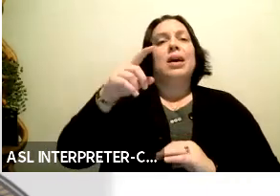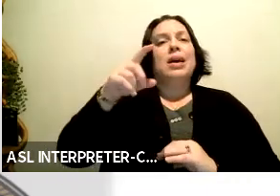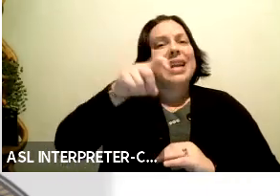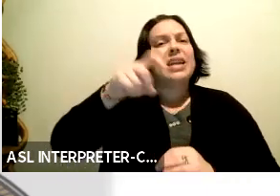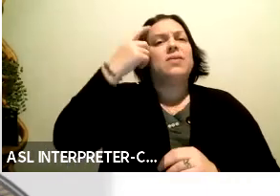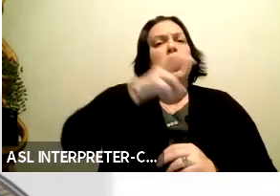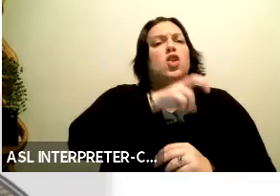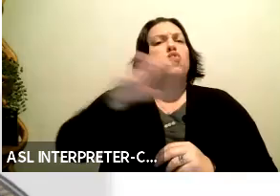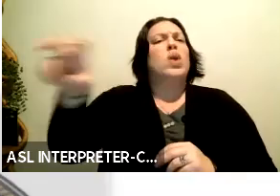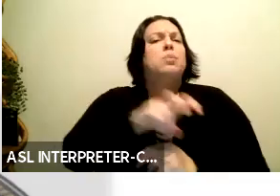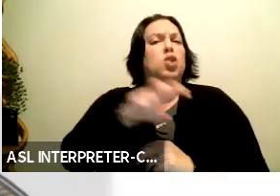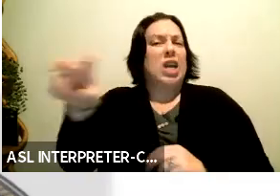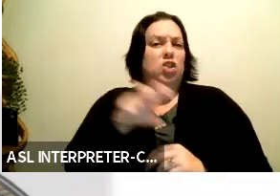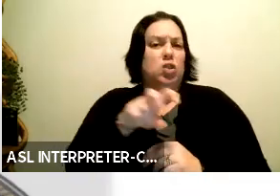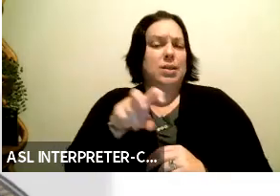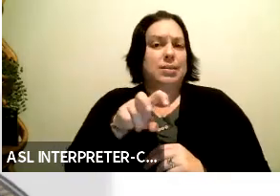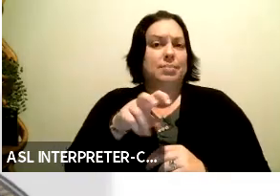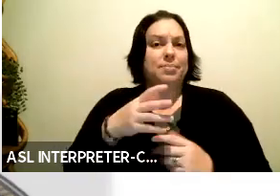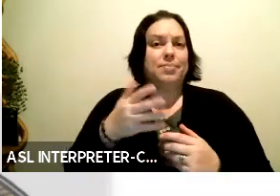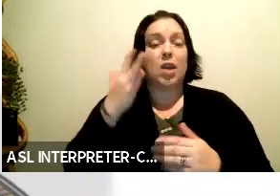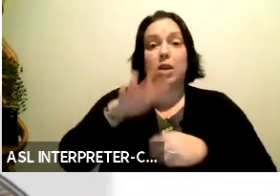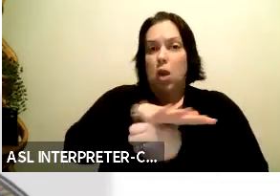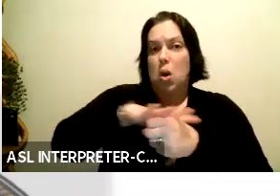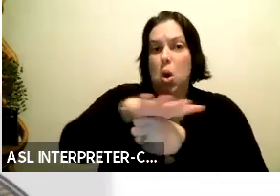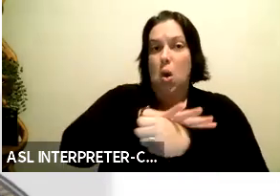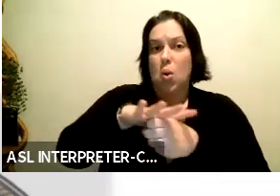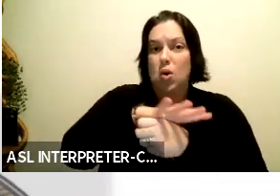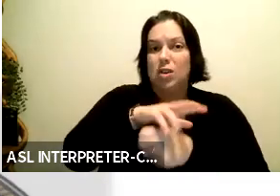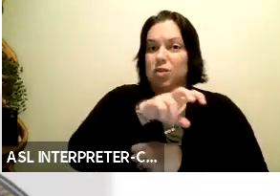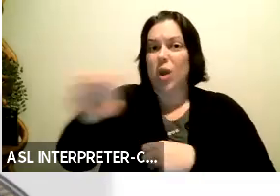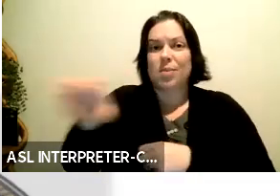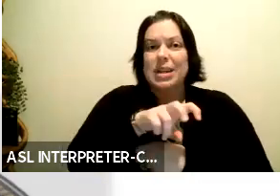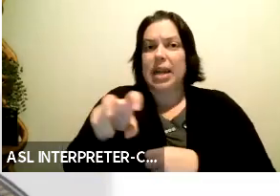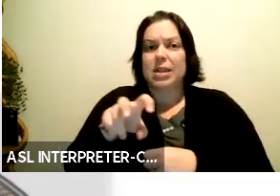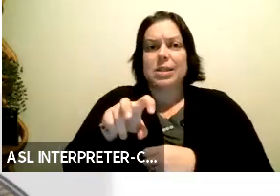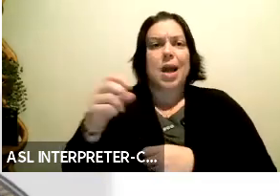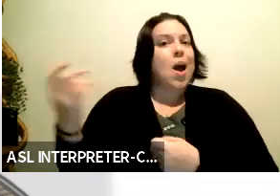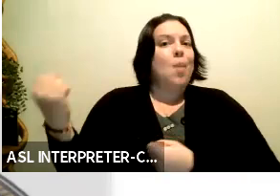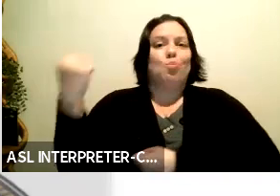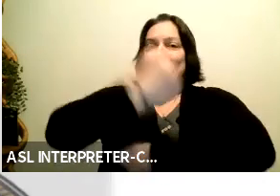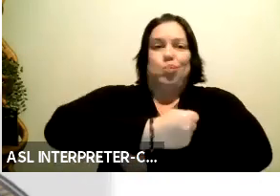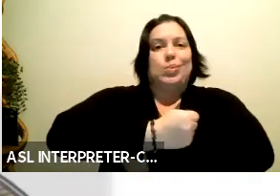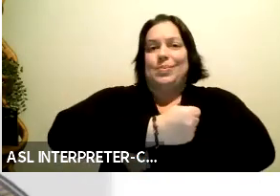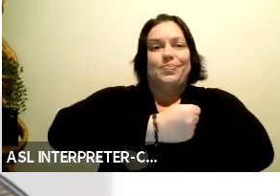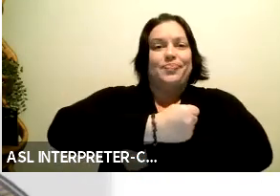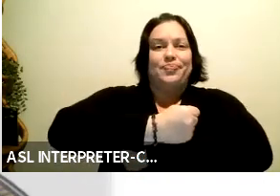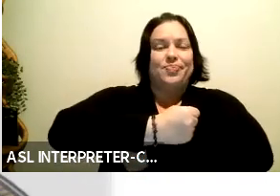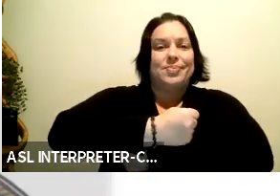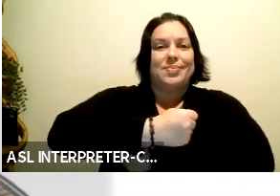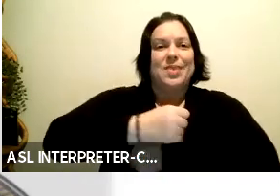because the local public transportation went and shut down transportation for those not affected